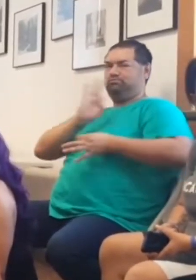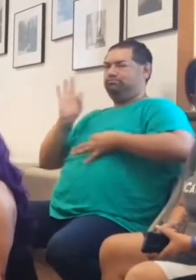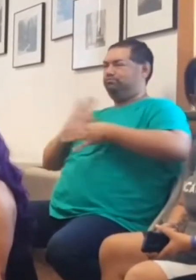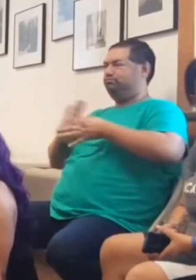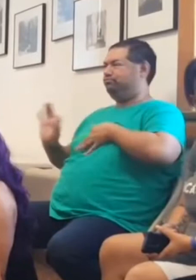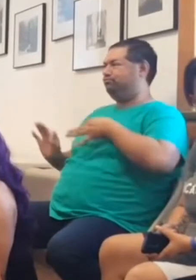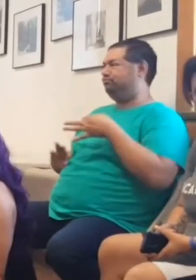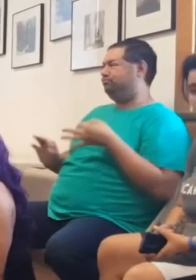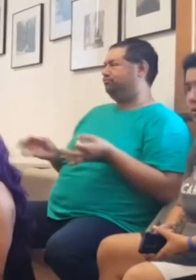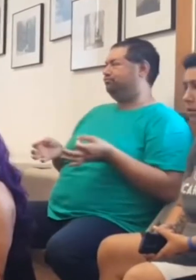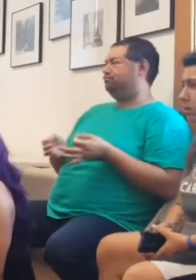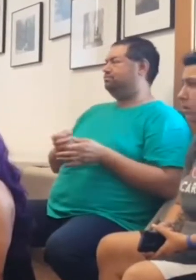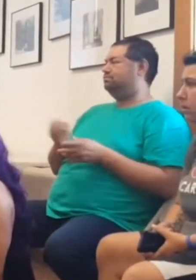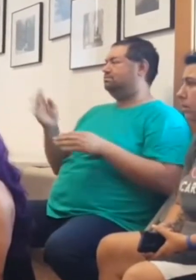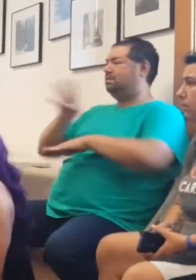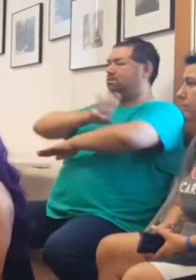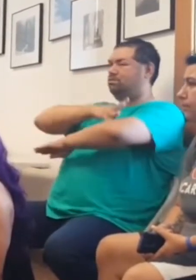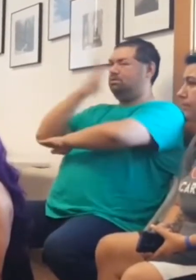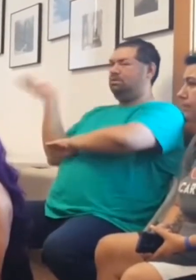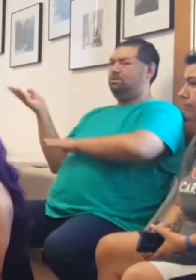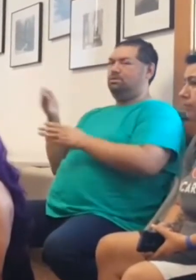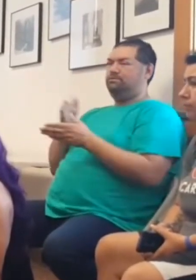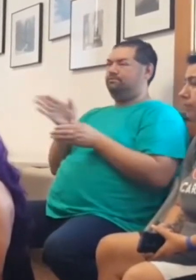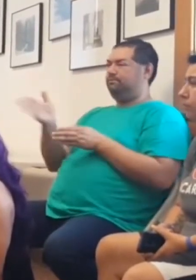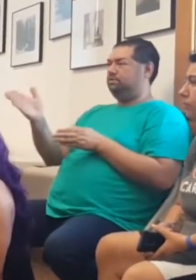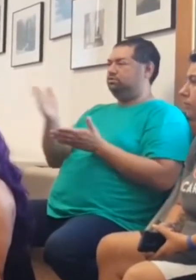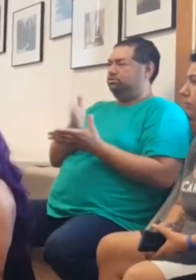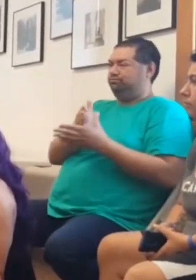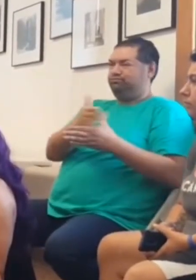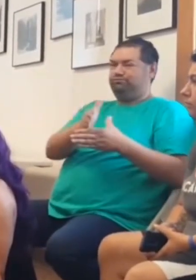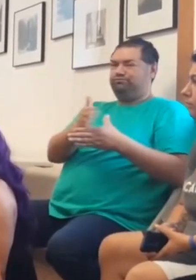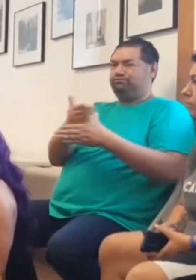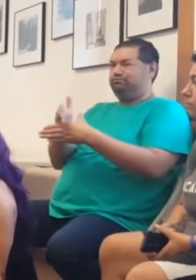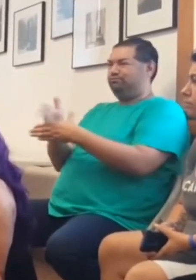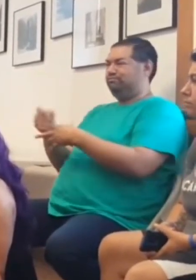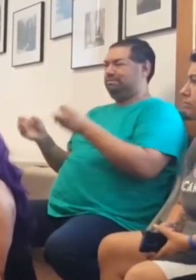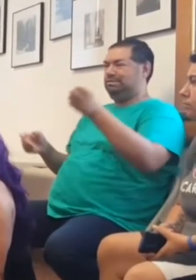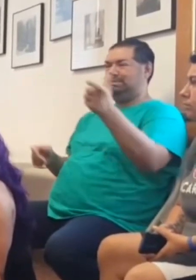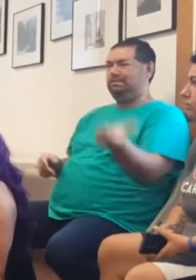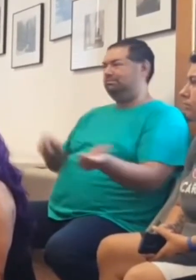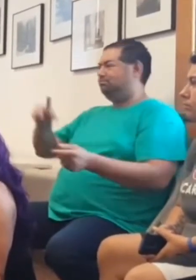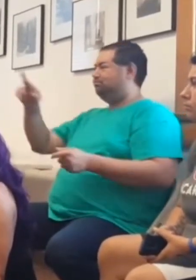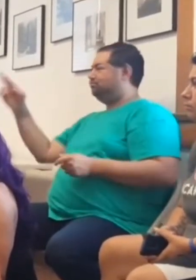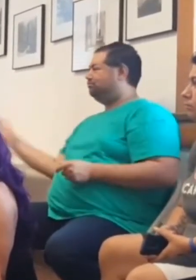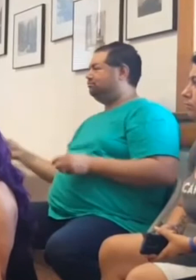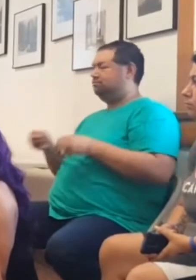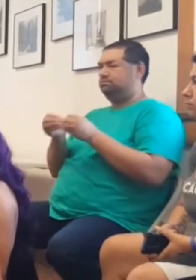The rainbow fish shared his scales left and right. And the more he gave away, the